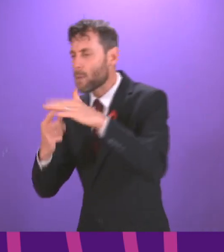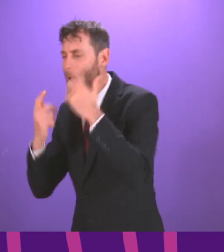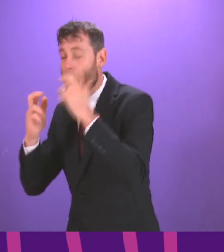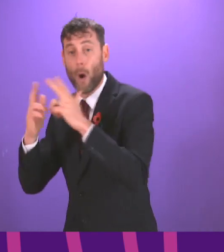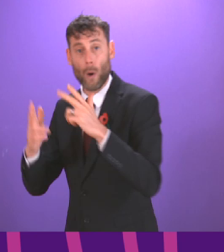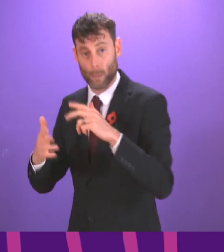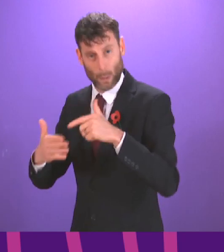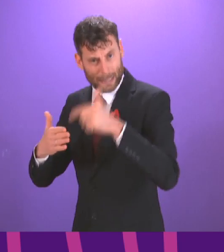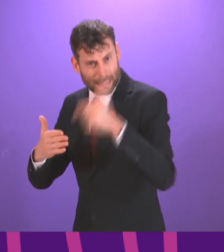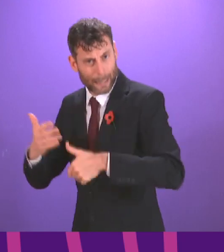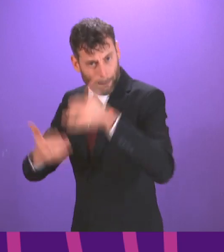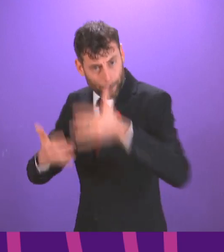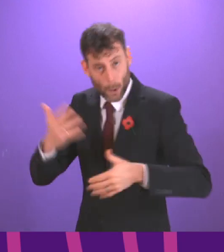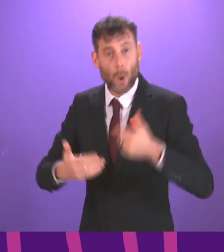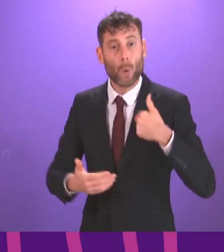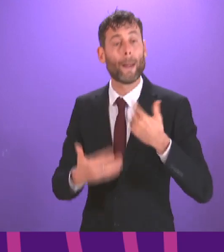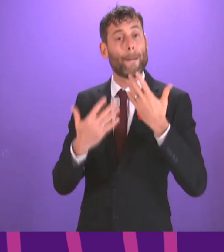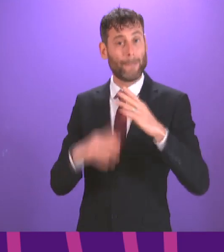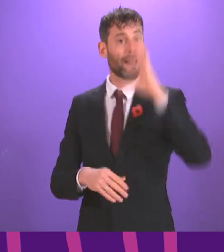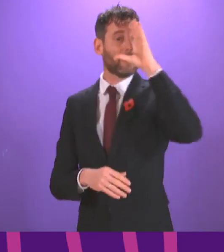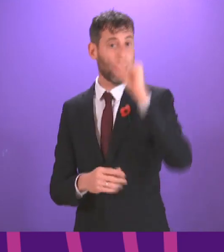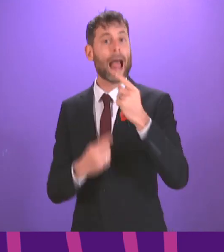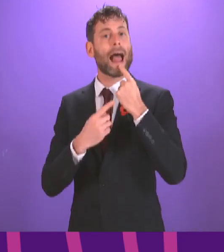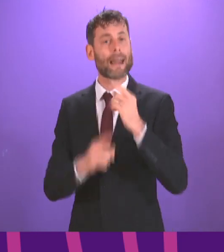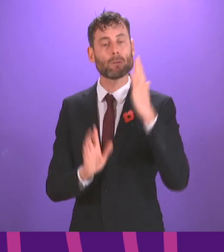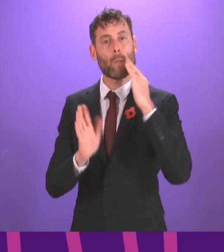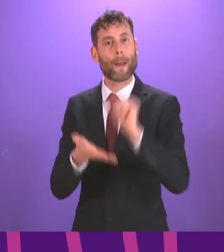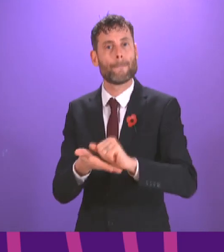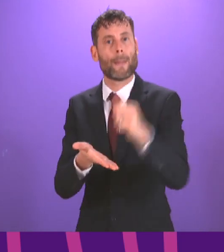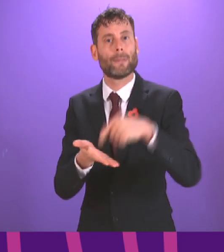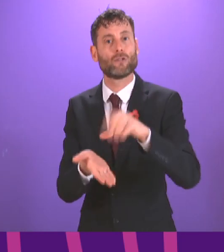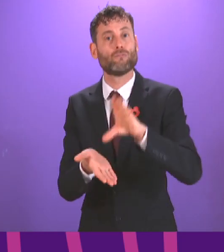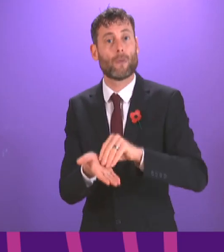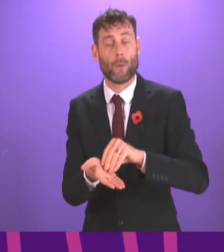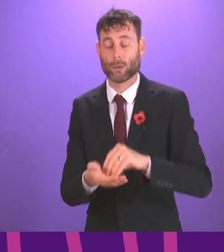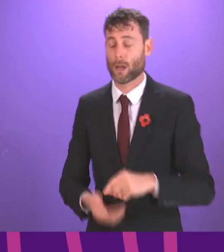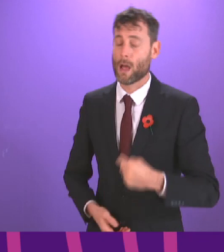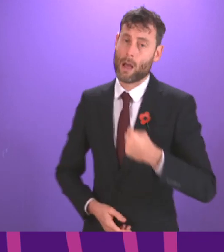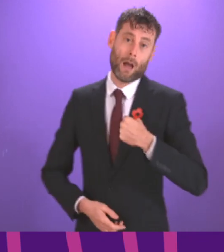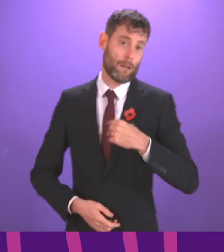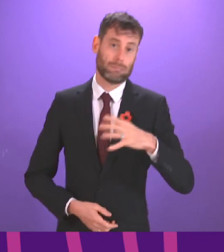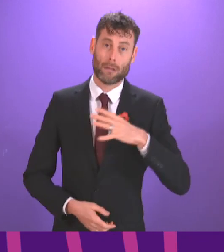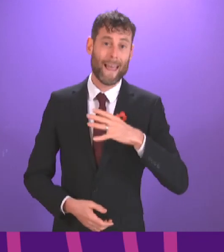the date of publication was pre-announced. On the timing of it, I answer questions every